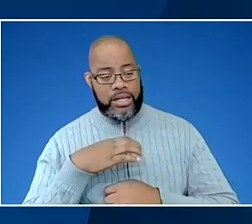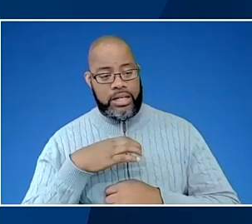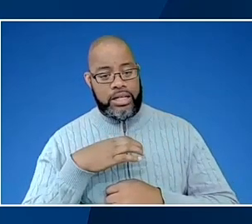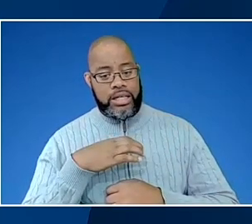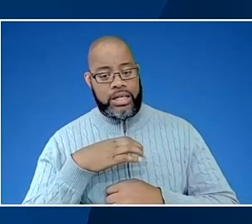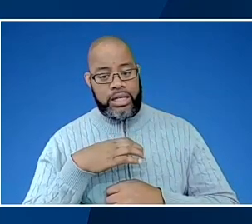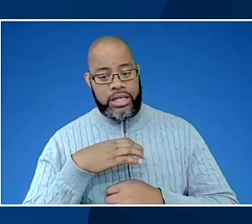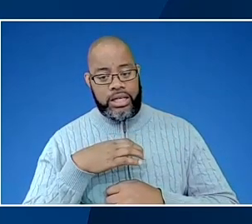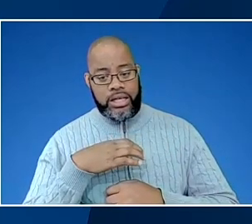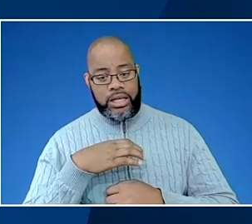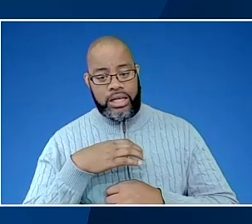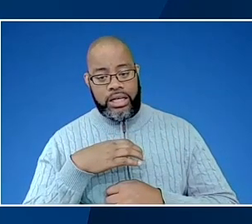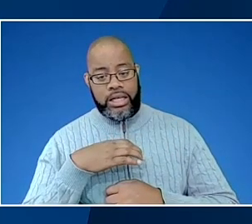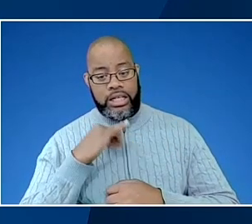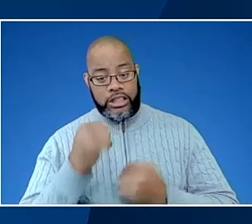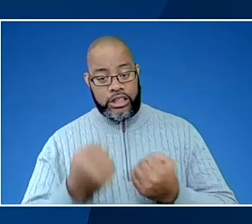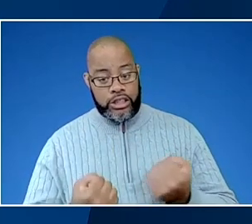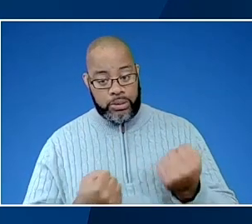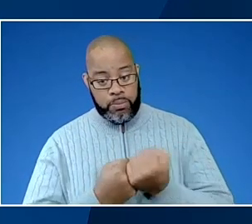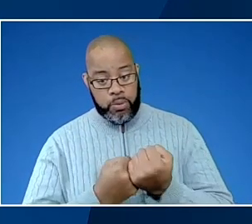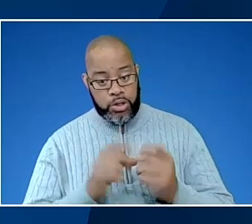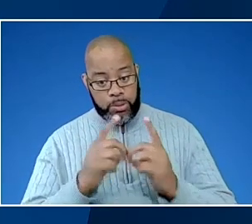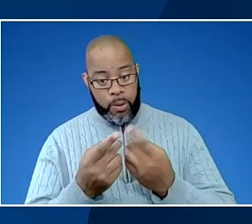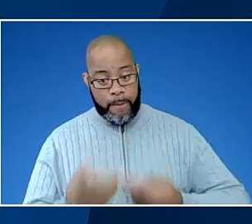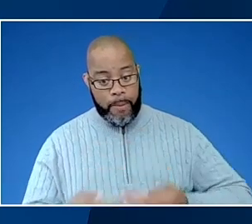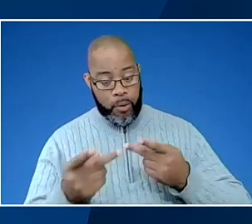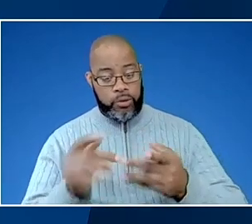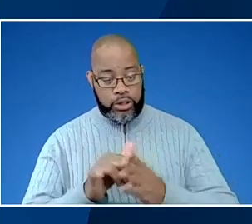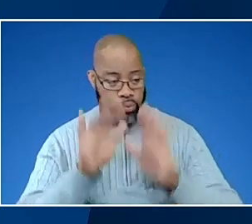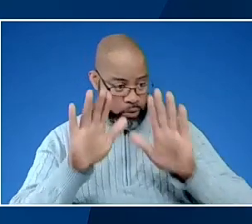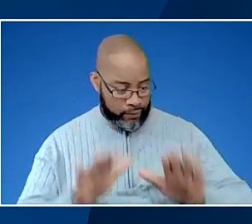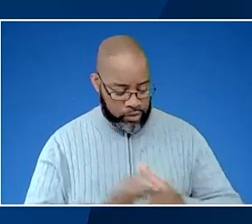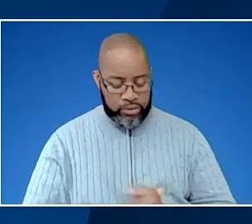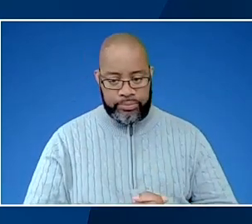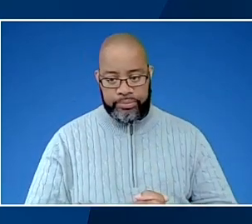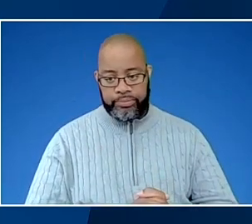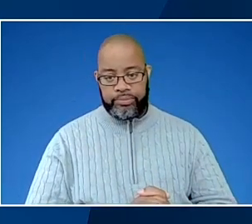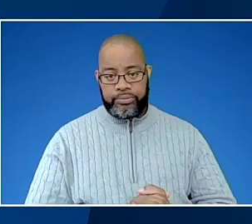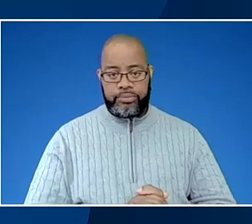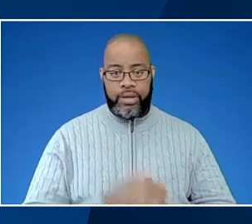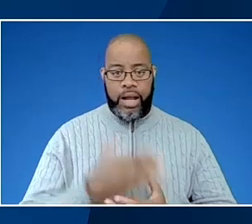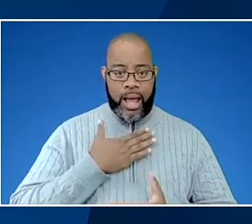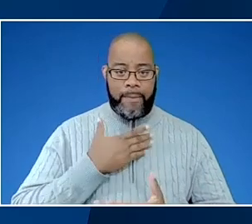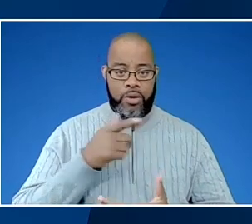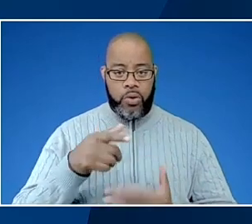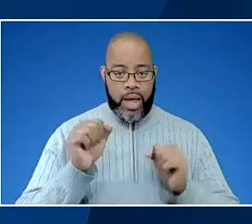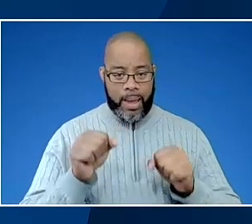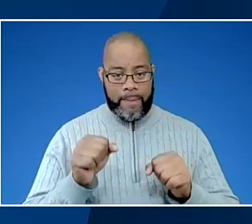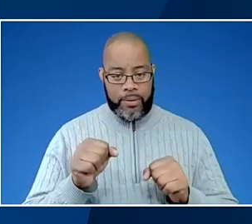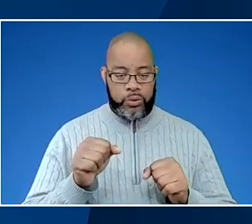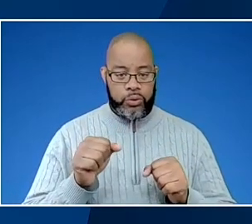Department's proposal, which is wonderful. I'm glad you were able to, you know, find